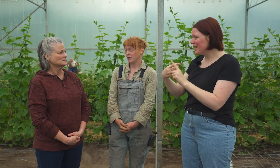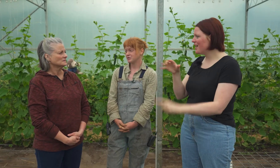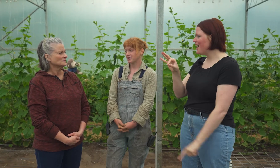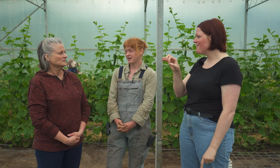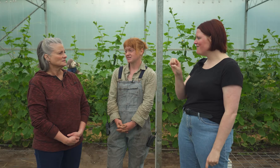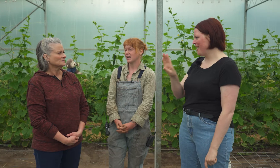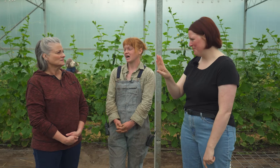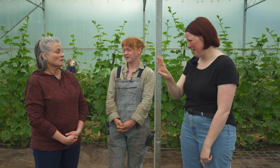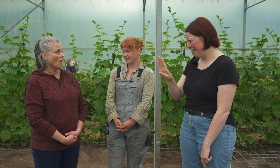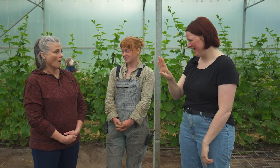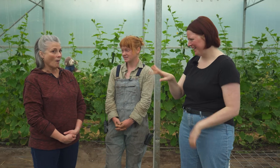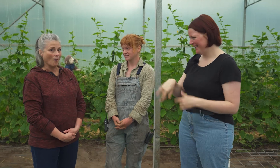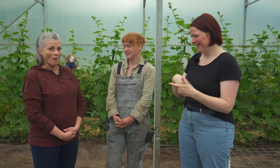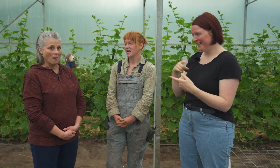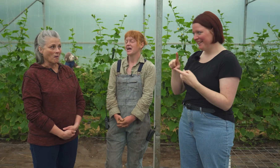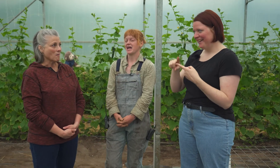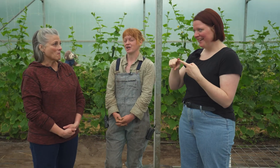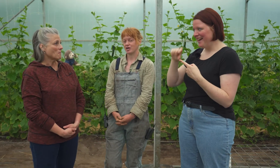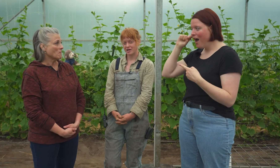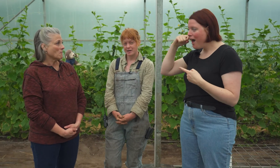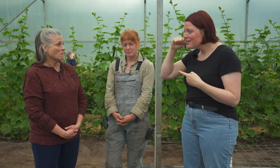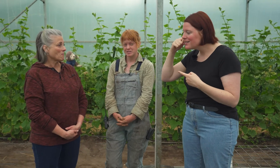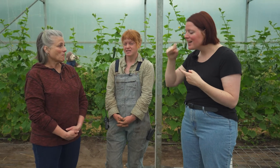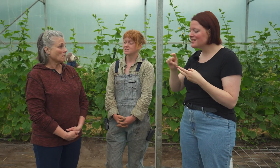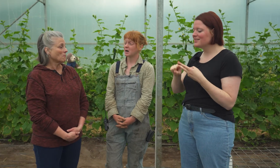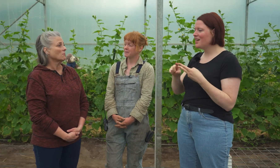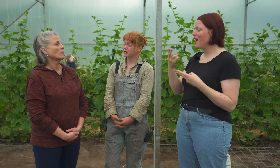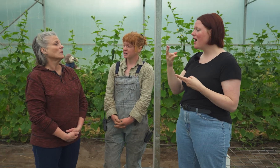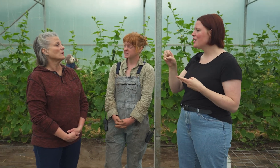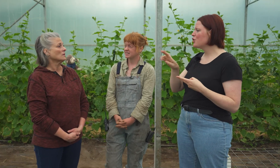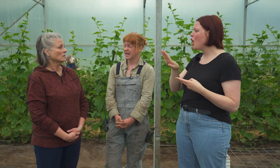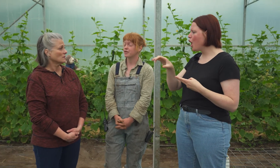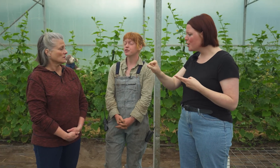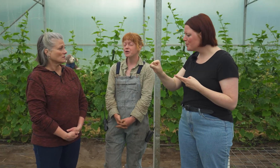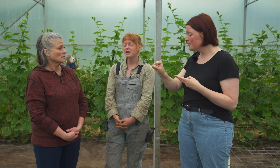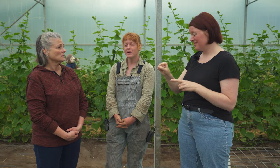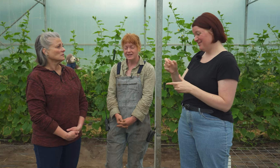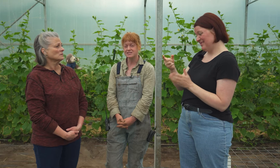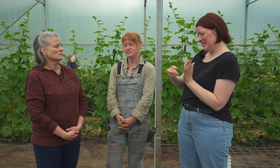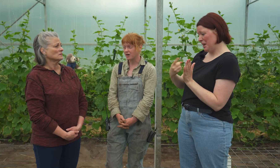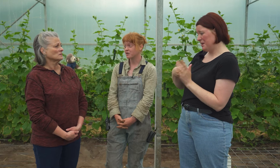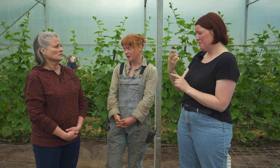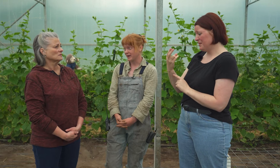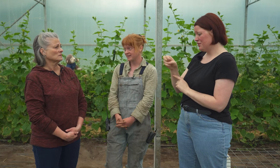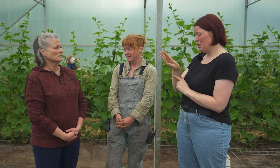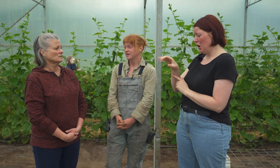Those are things like onions and herbs. Some herbs can take three weeks to start growing.